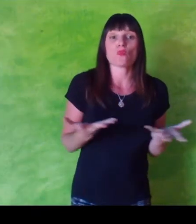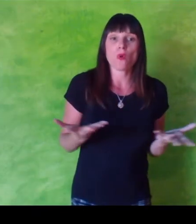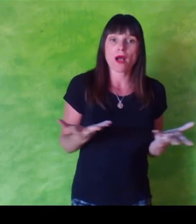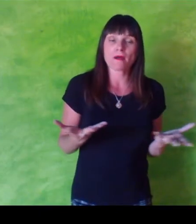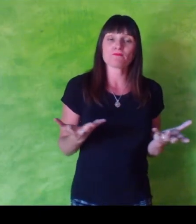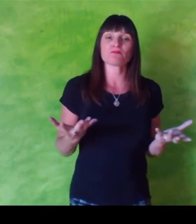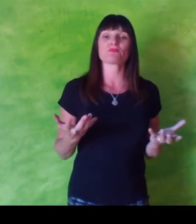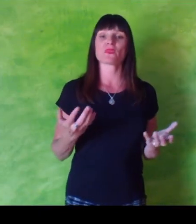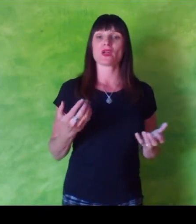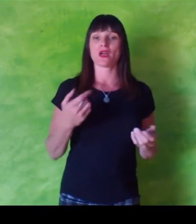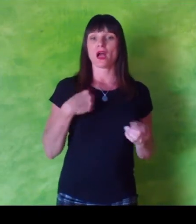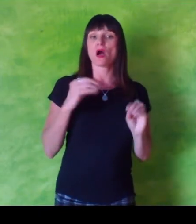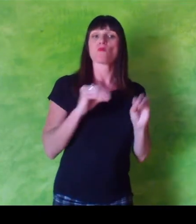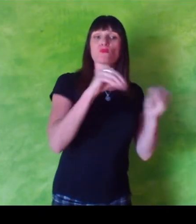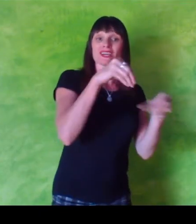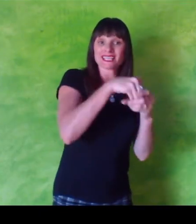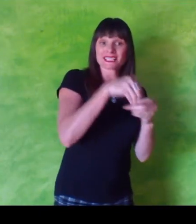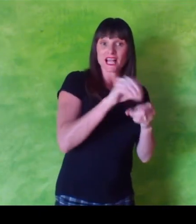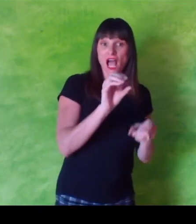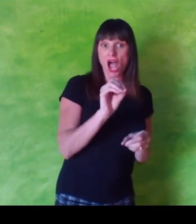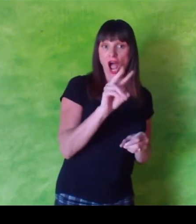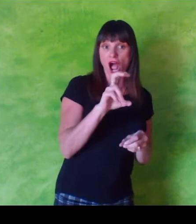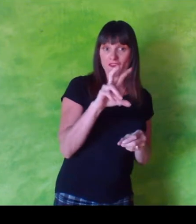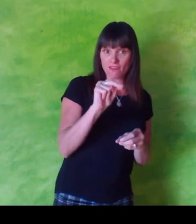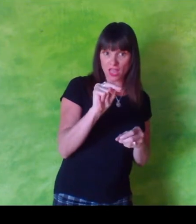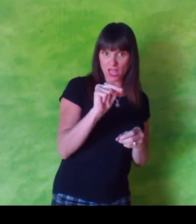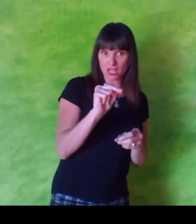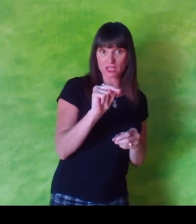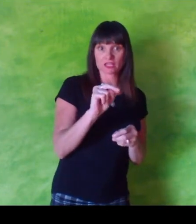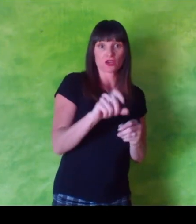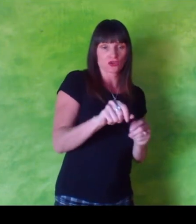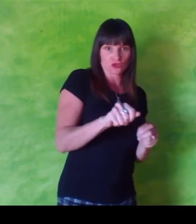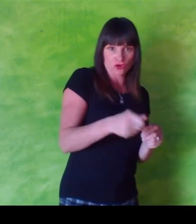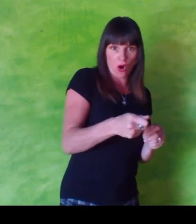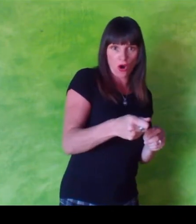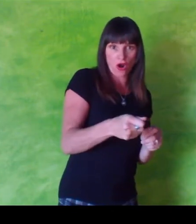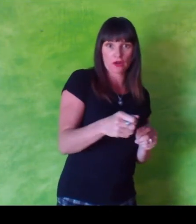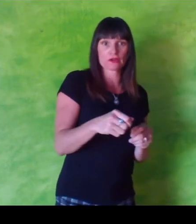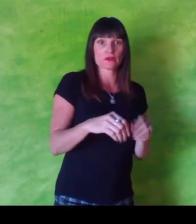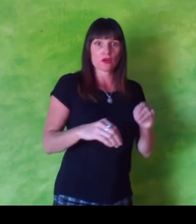over 105 in there and it just sat there for another hour and it started to rise a little bit